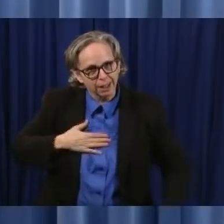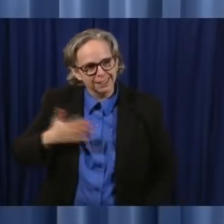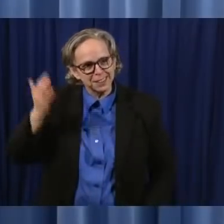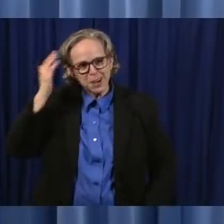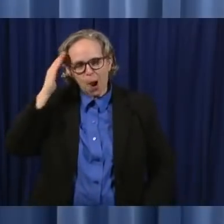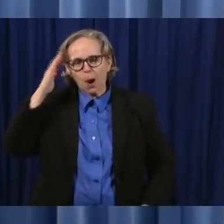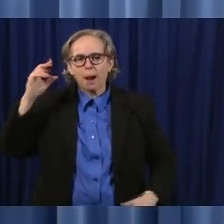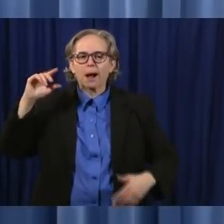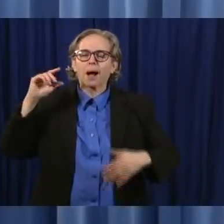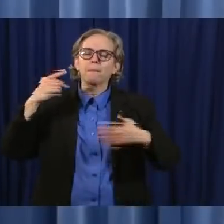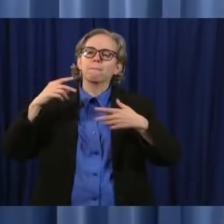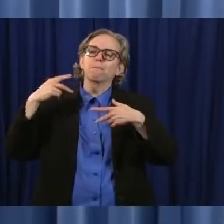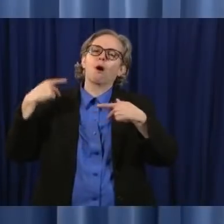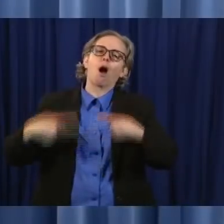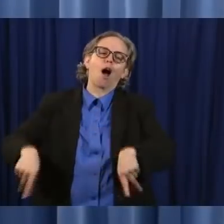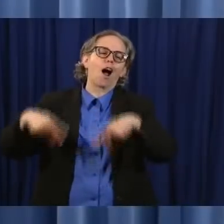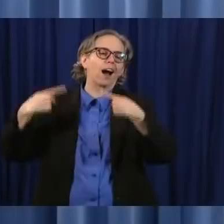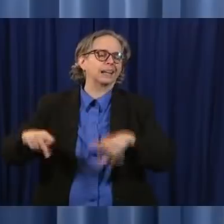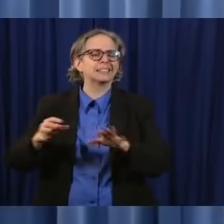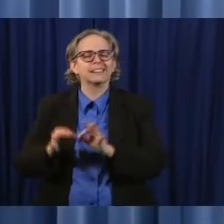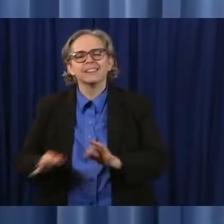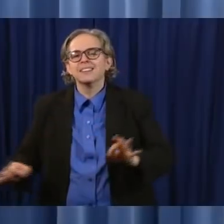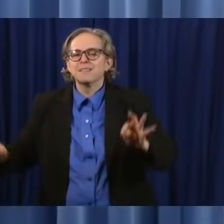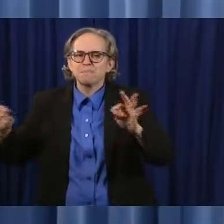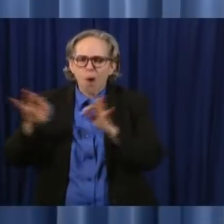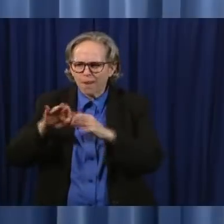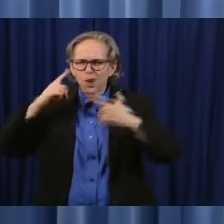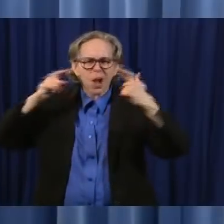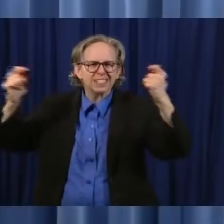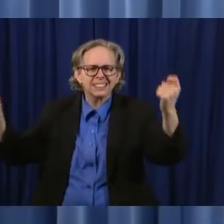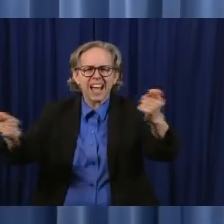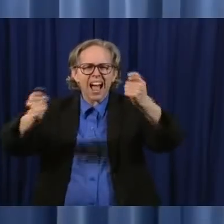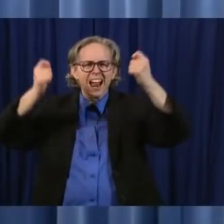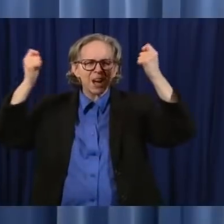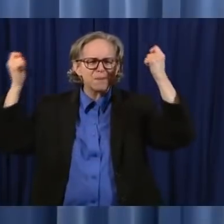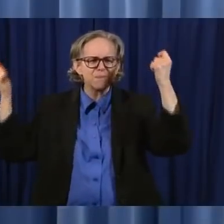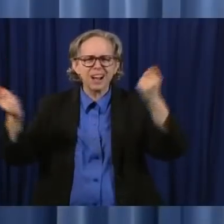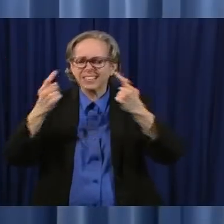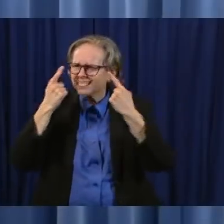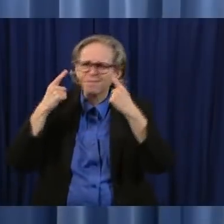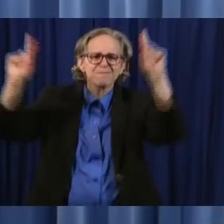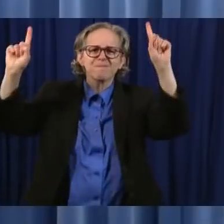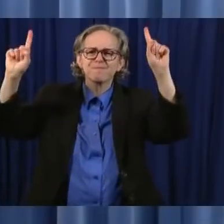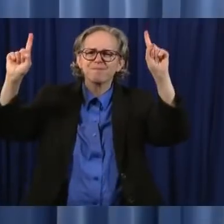AND I KNOW THROUGH OUR EXPERIENCE WITH OUR CHILDREN